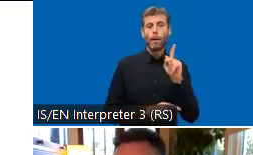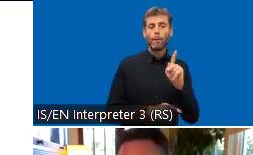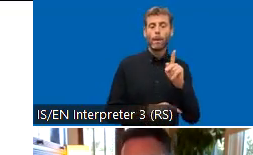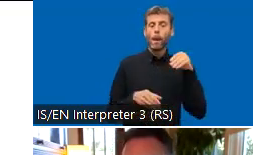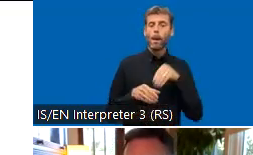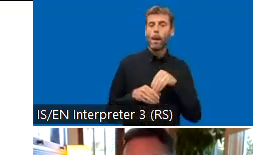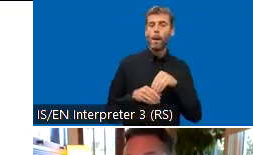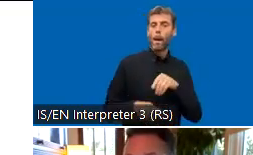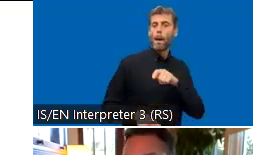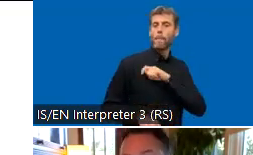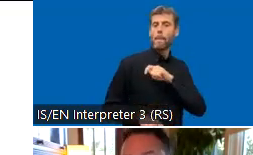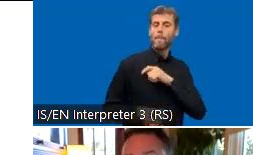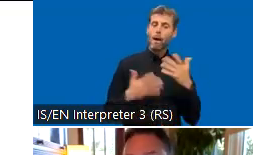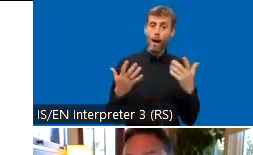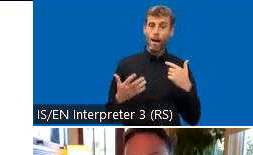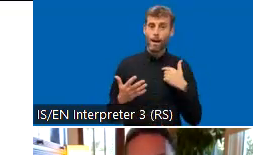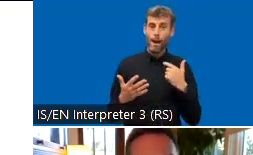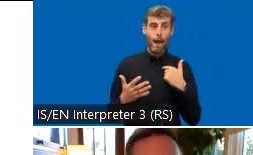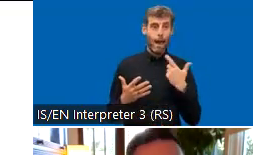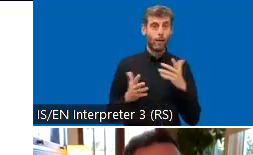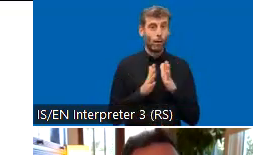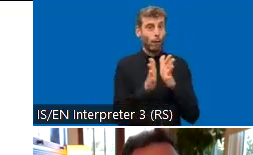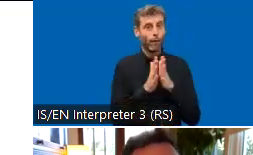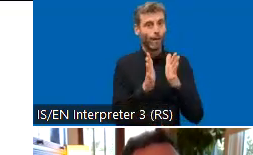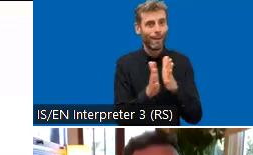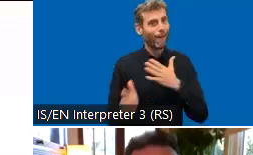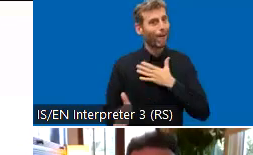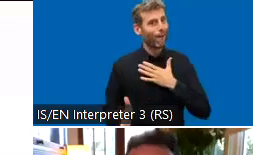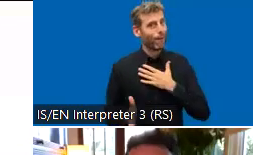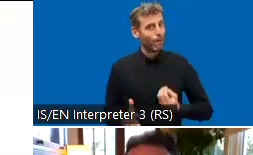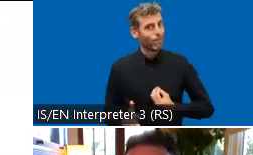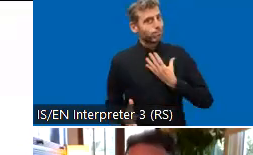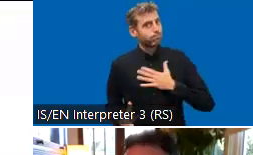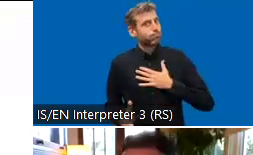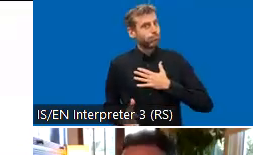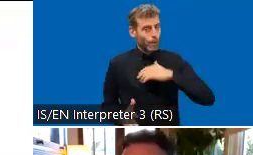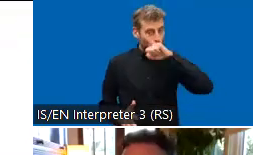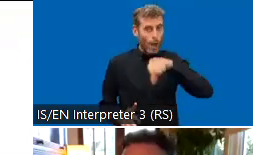a little excited and I talk fast during this update because we are growing. And